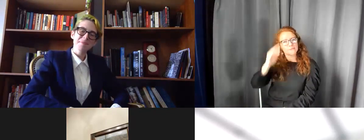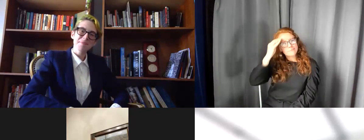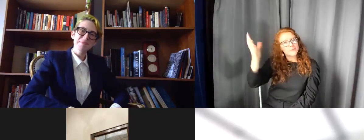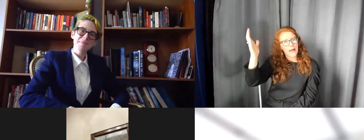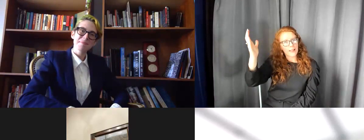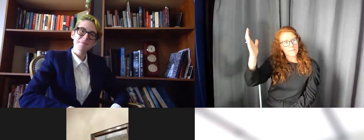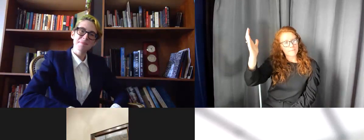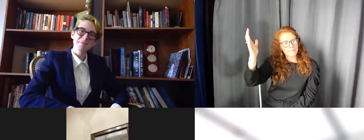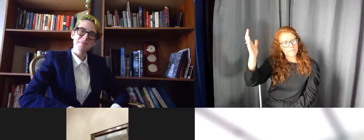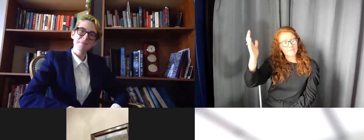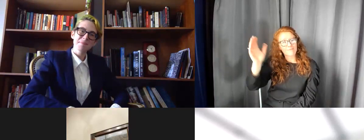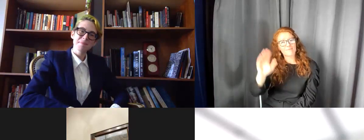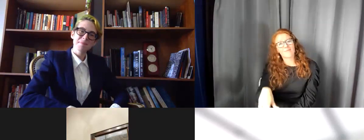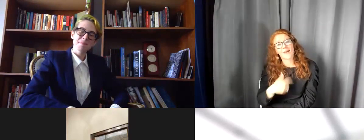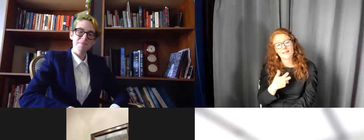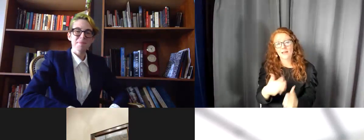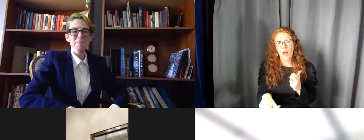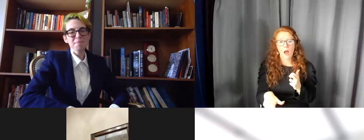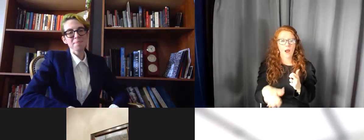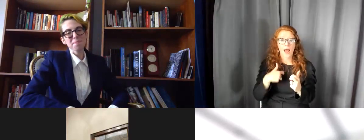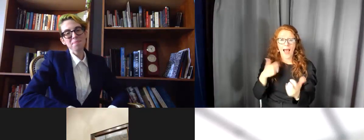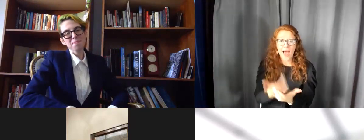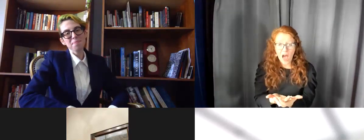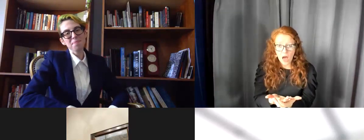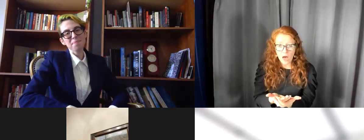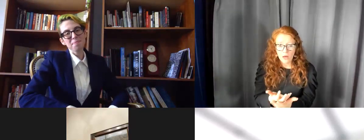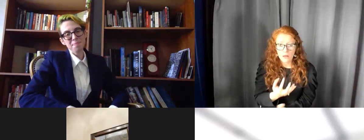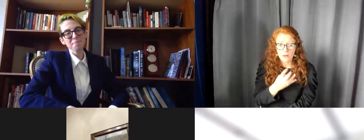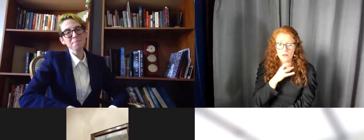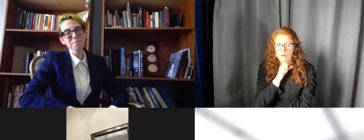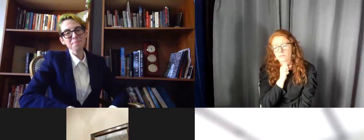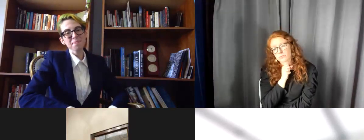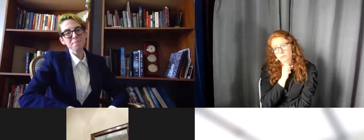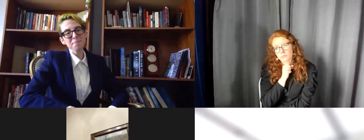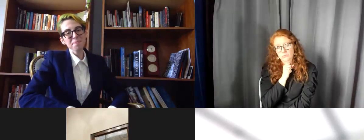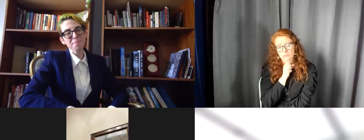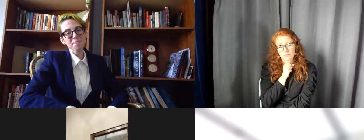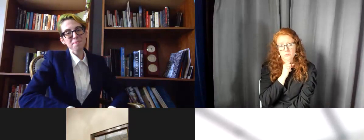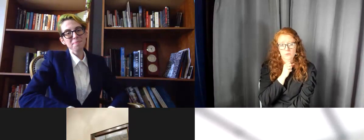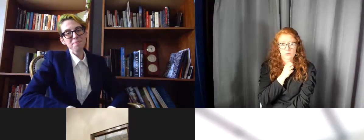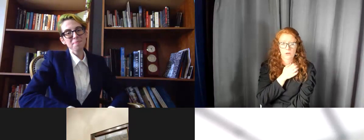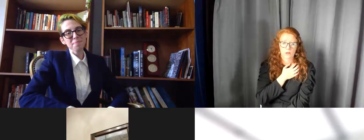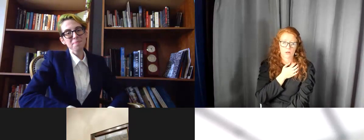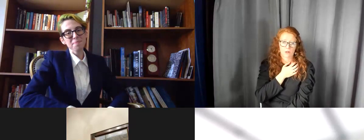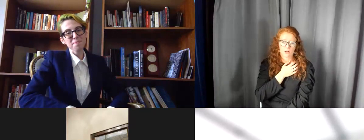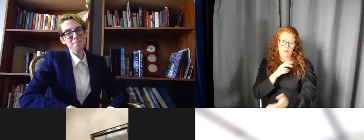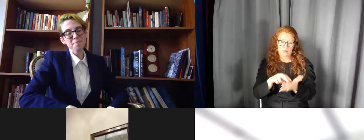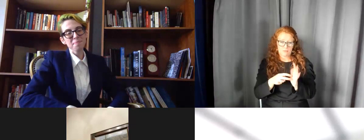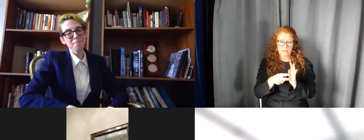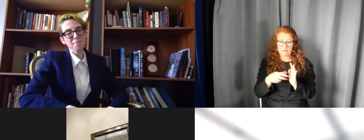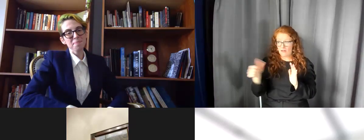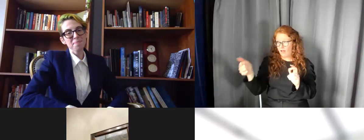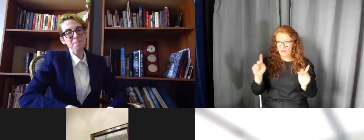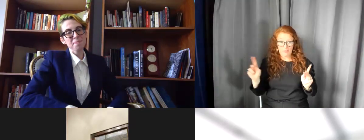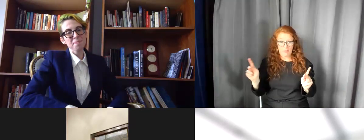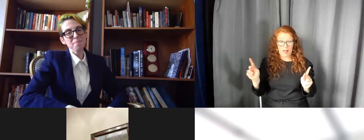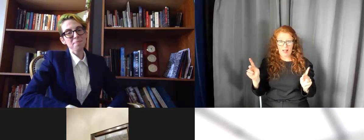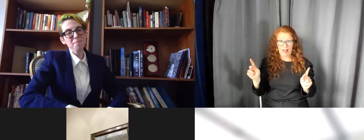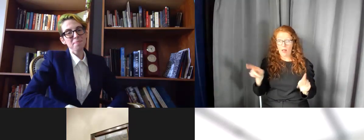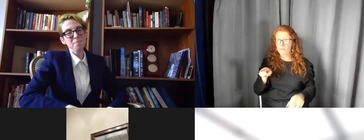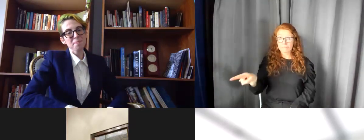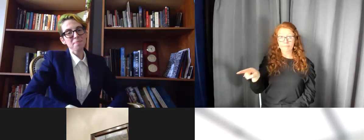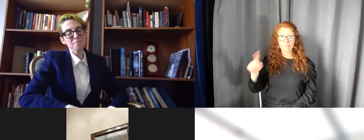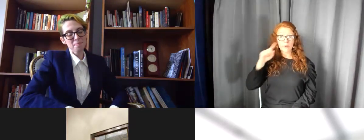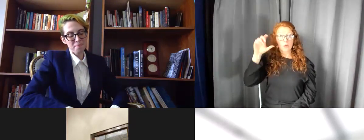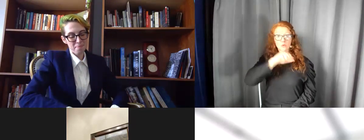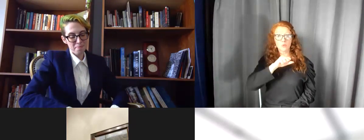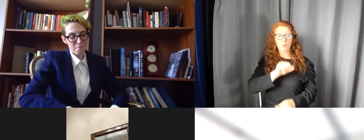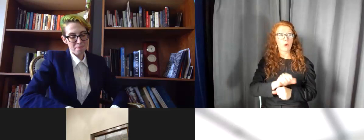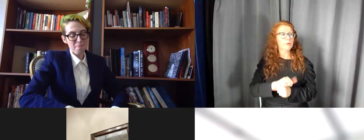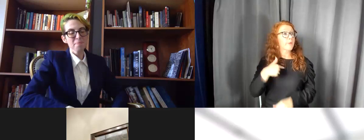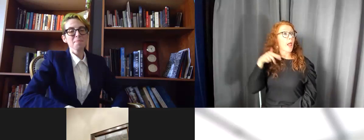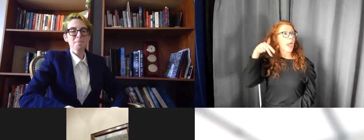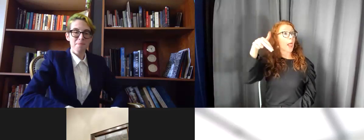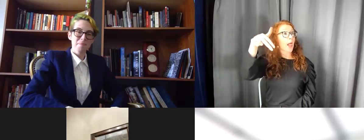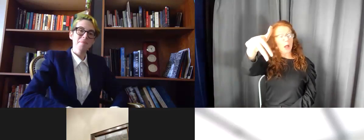Grace: it's very hard when you get to it, and it's not working, because odds are. Other people have crossed with it, not working, and if I am encountering it, and it doesn't work.